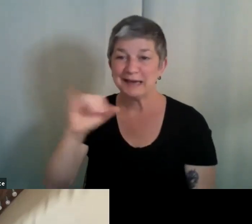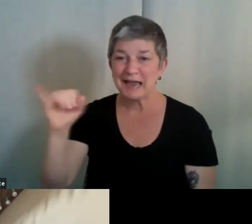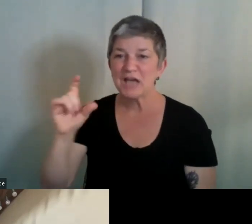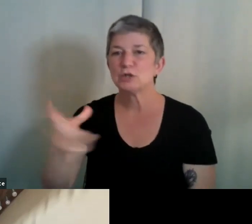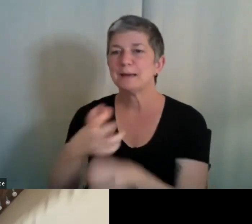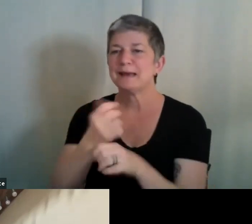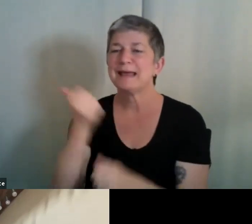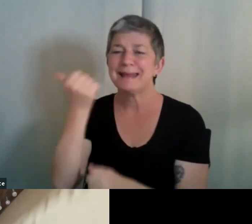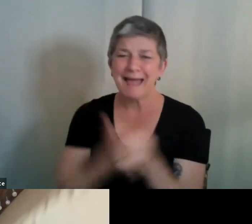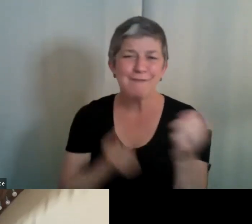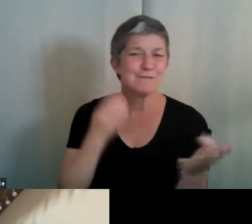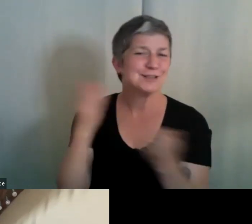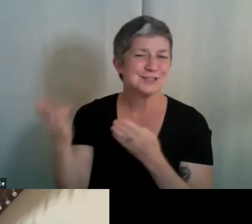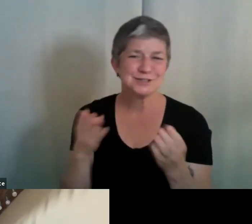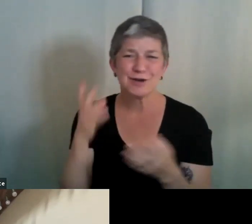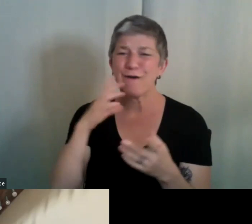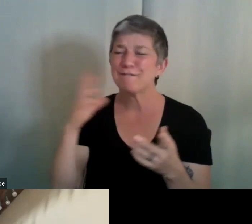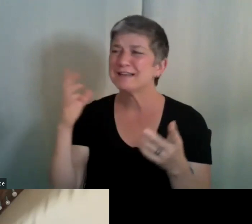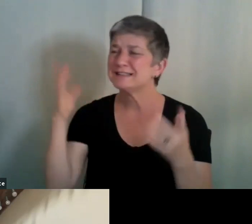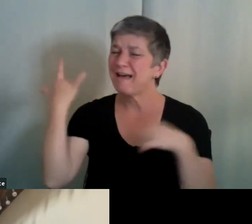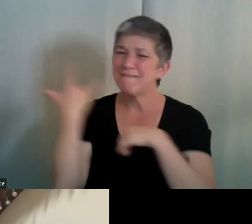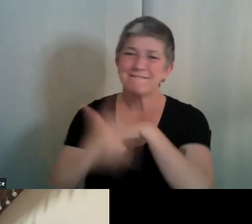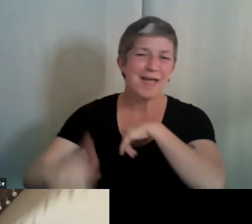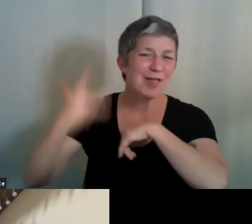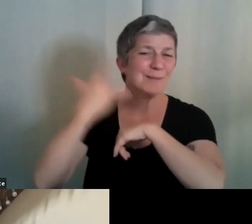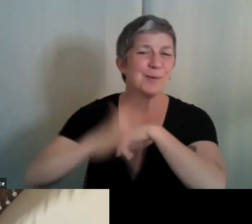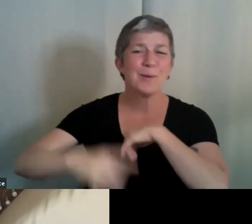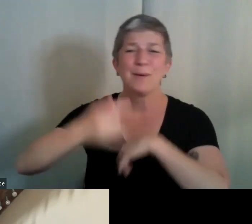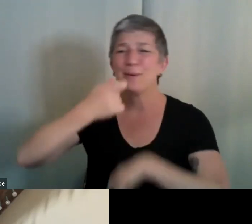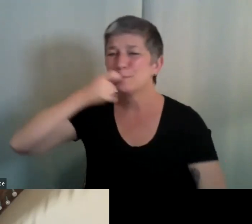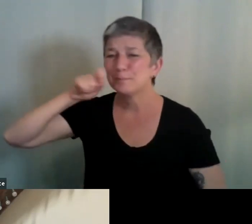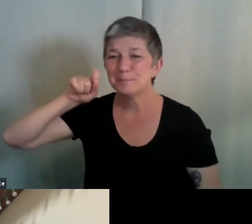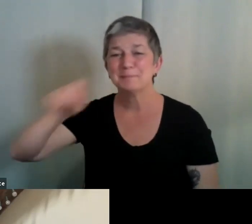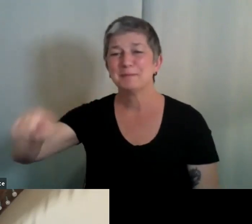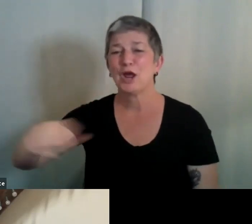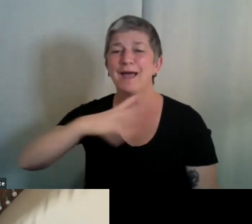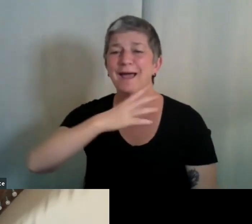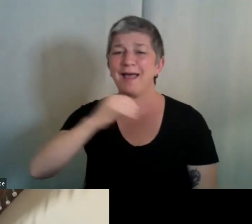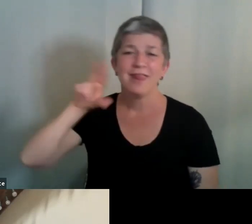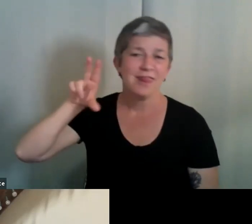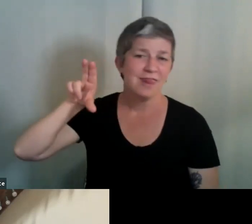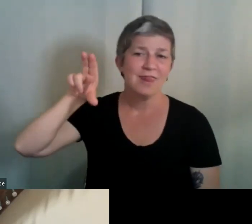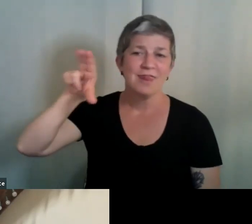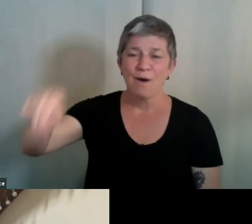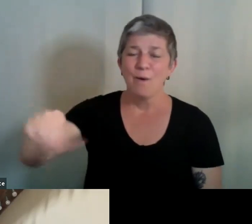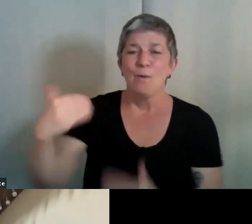service under the sun. And no, the the responsibility would not